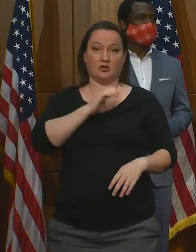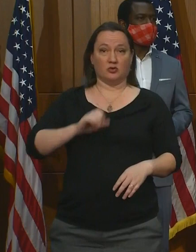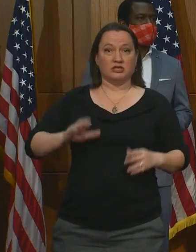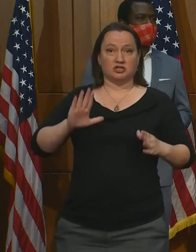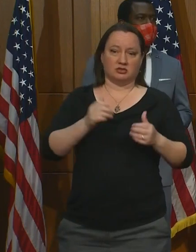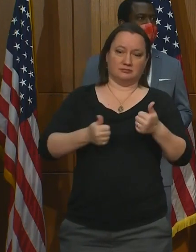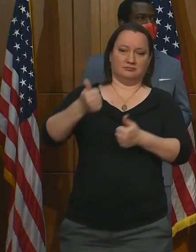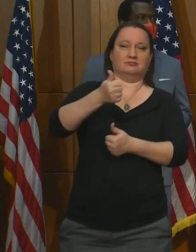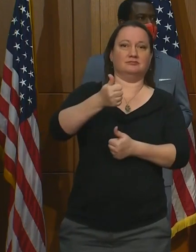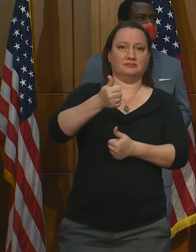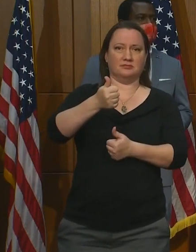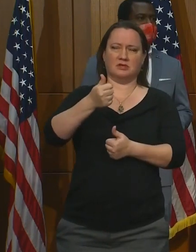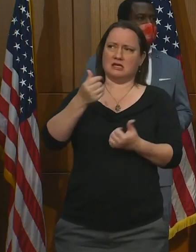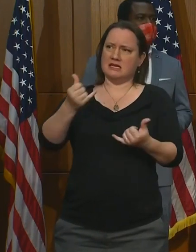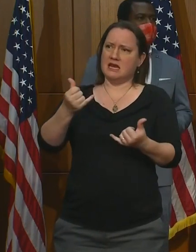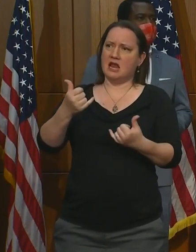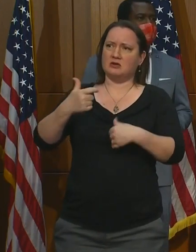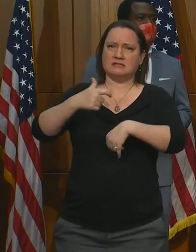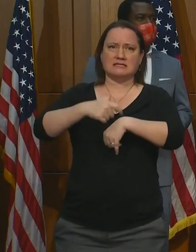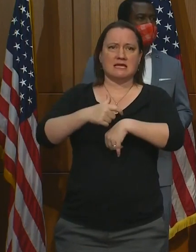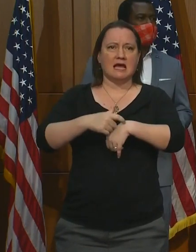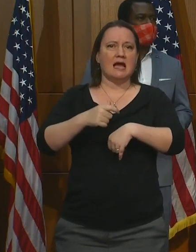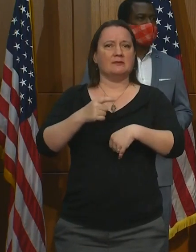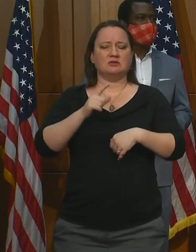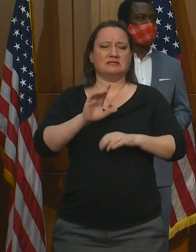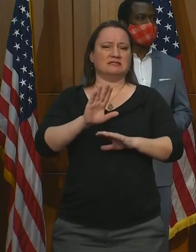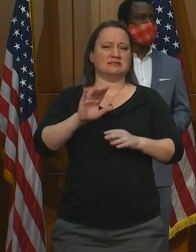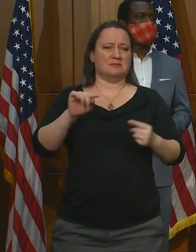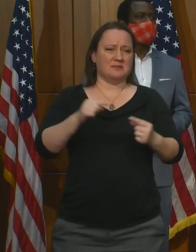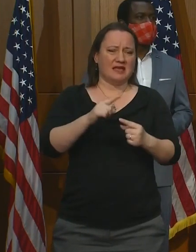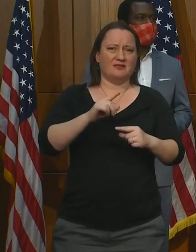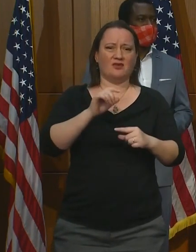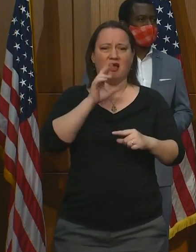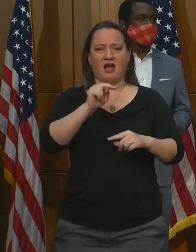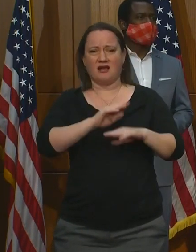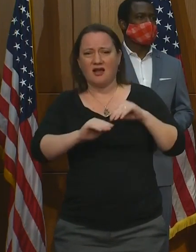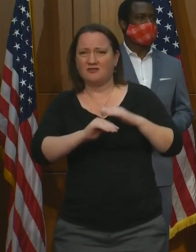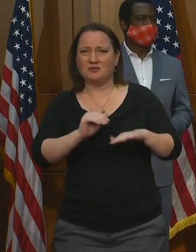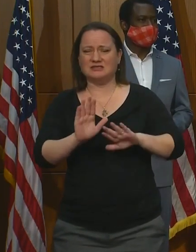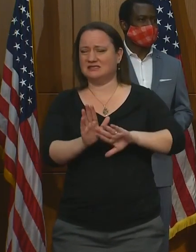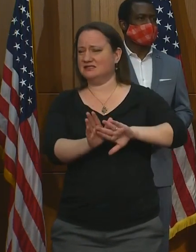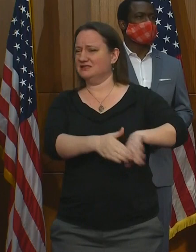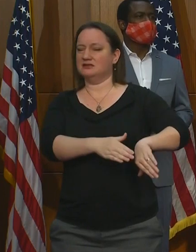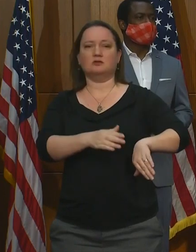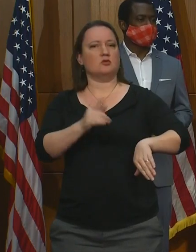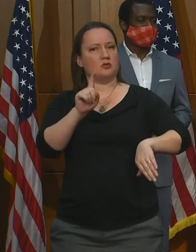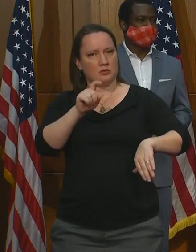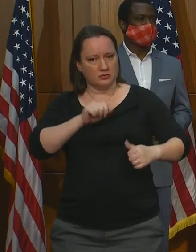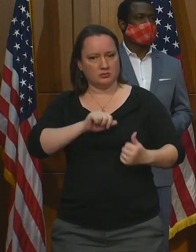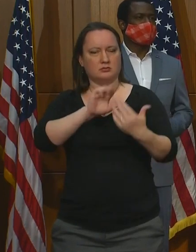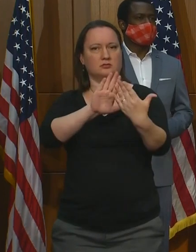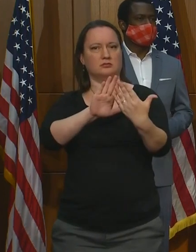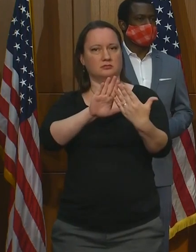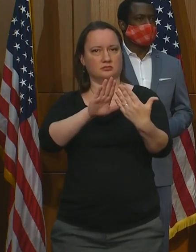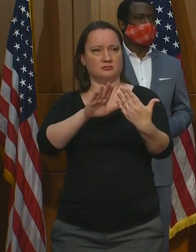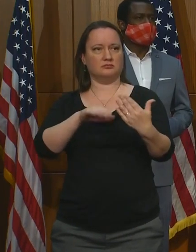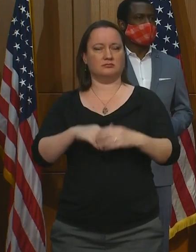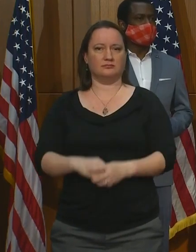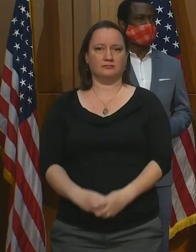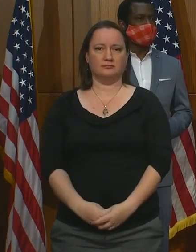I AM COMPELLED TO BELIEVE THAT THIS IS A MOMENT FOR US NOT TO SHY AWAY FROM PAINFUL TRUTHS.